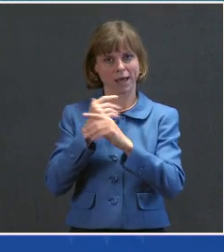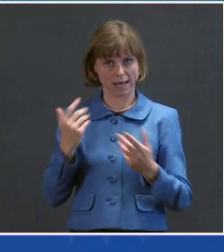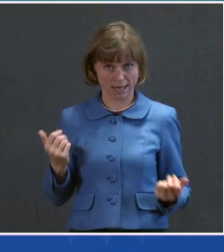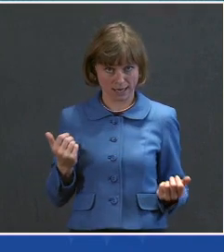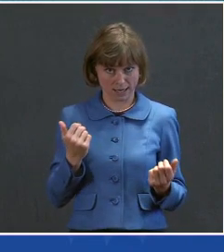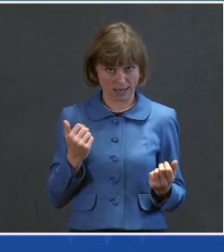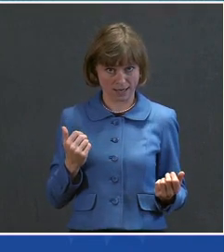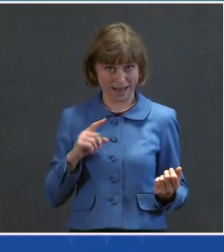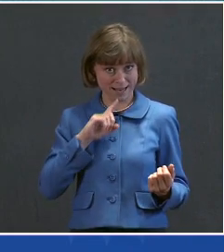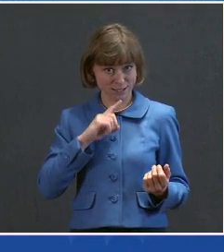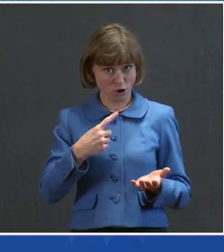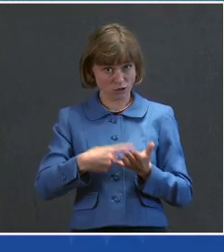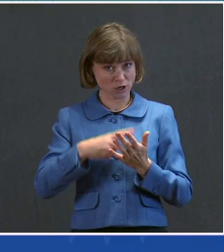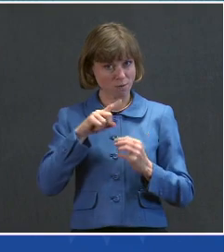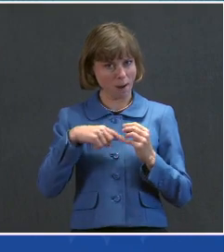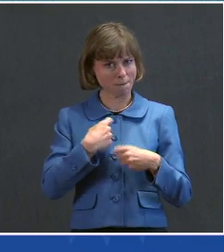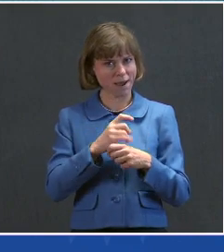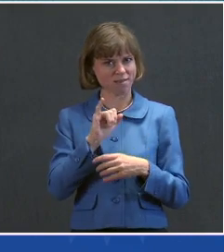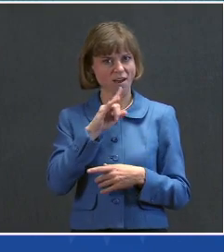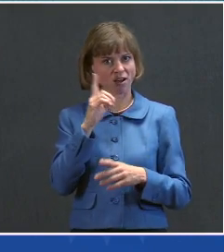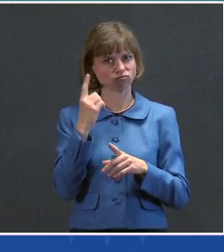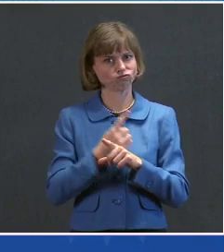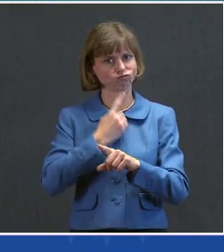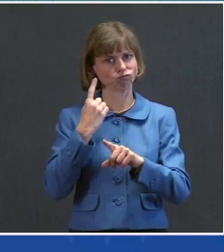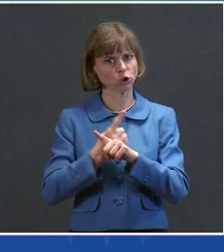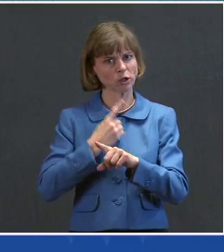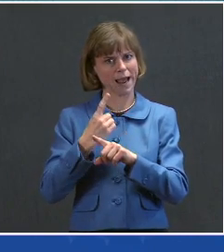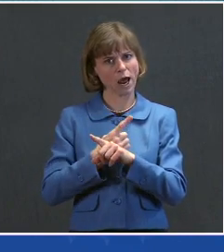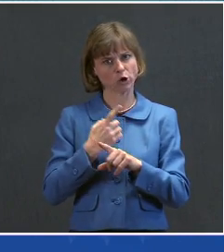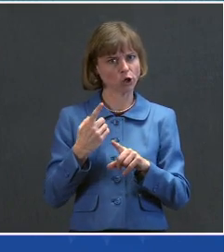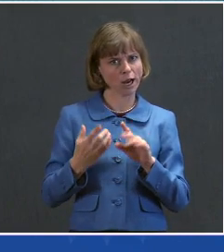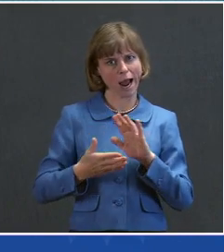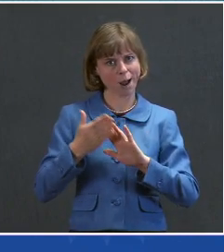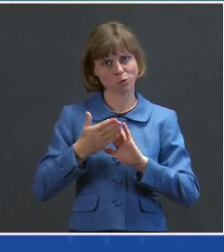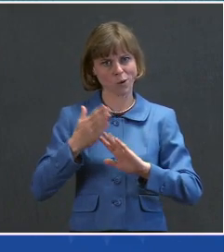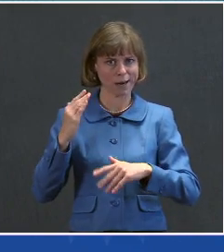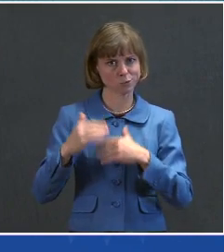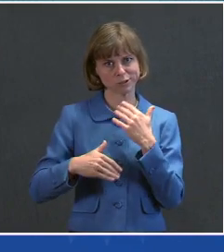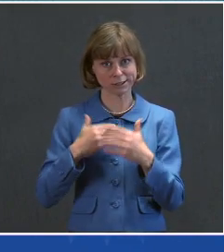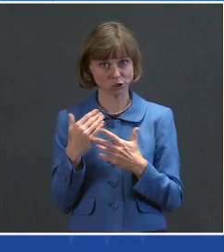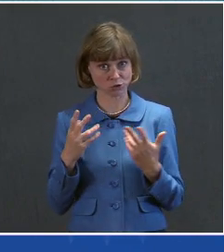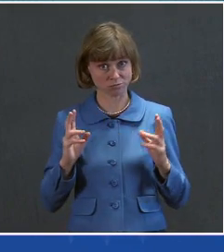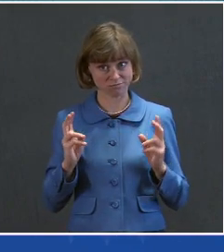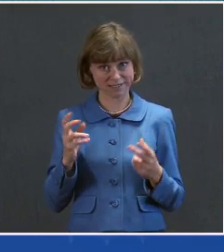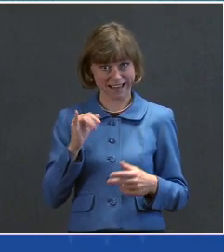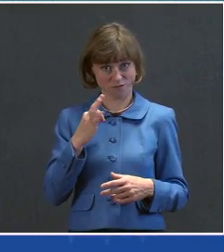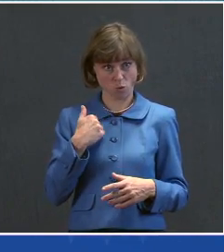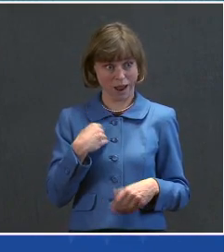about making that standard operating procedure -- as in, he has a virtual meeting, you release the names?